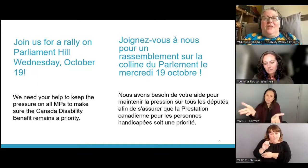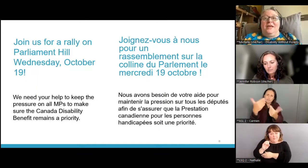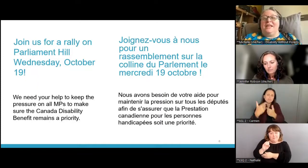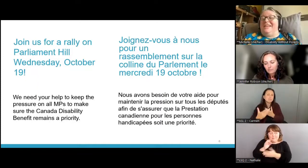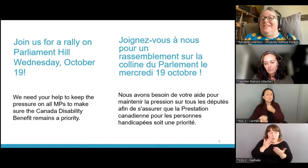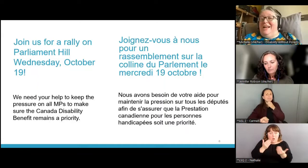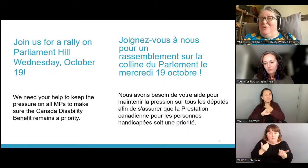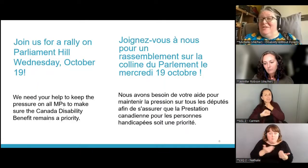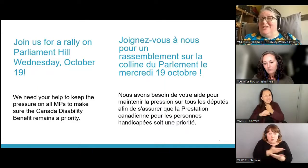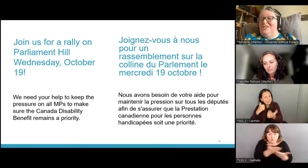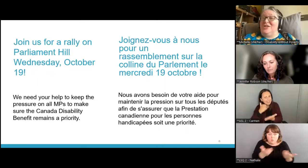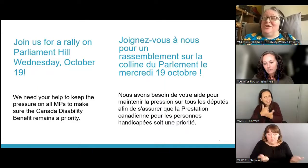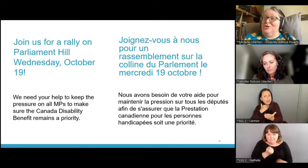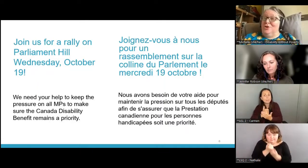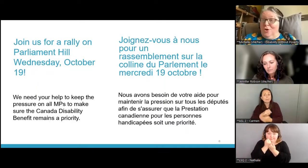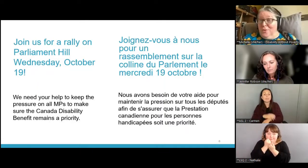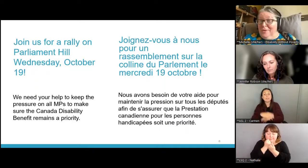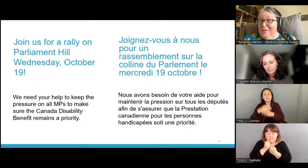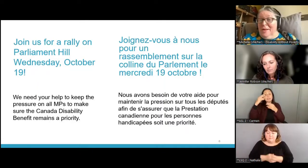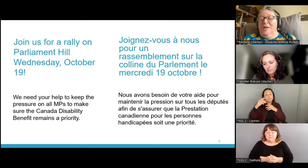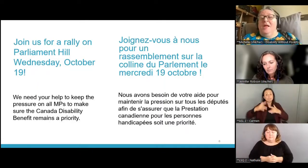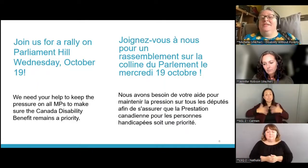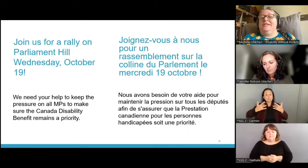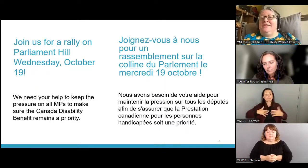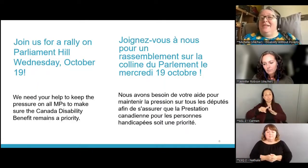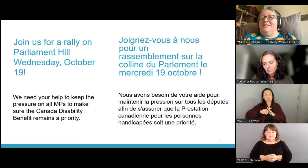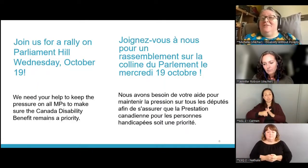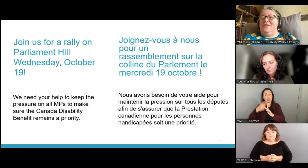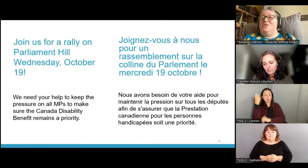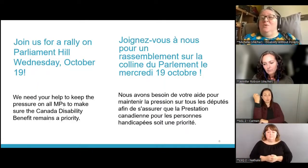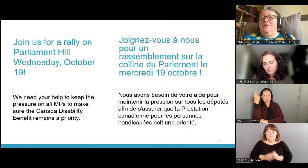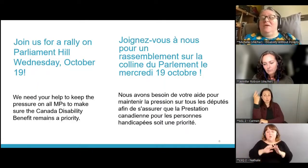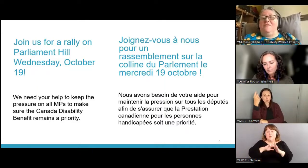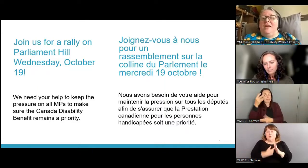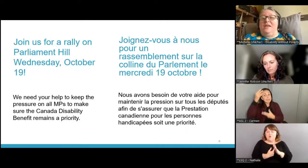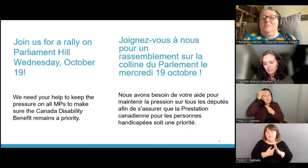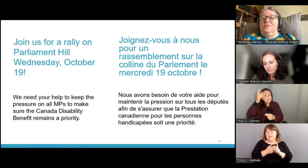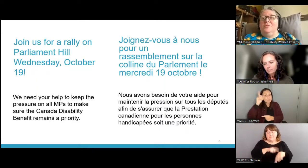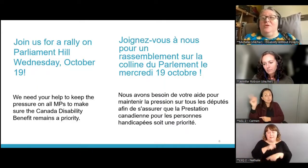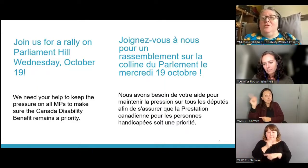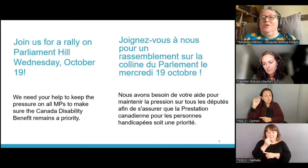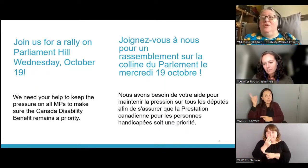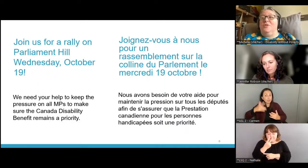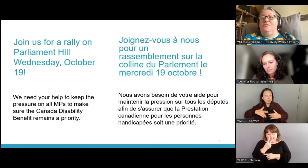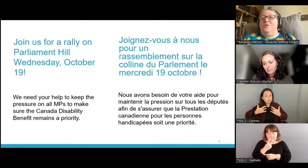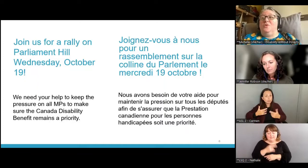THIS I CAN TELL YOU, IT IS GOING TO START AT NOON. DETAILS OF THIS WILL BE AVAILABLE